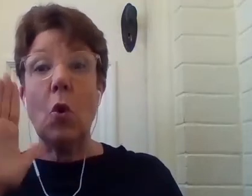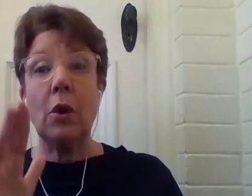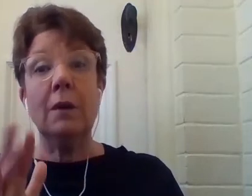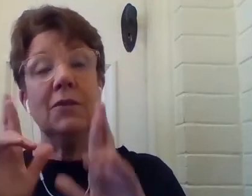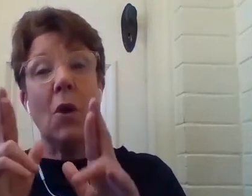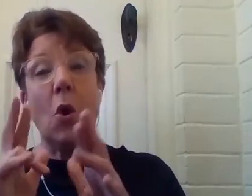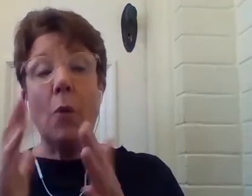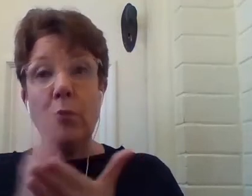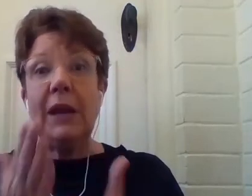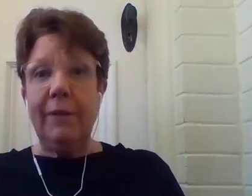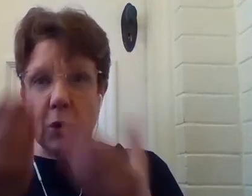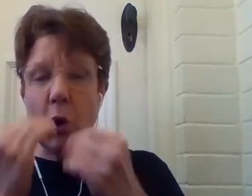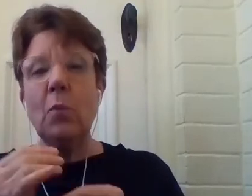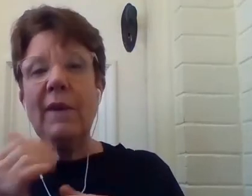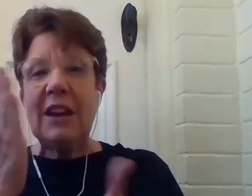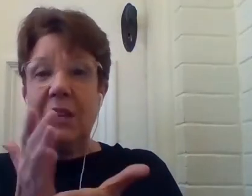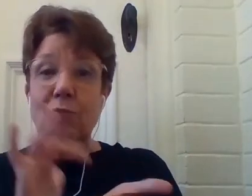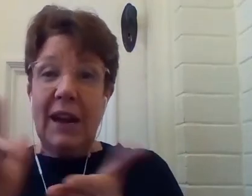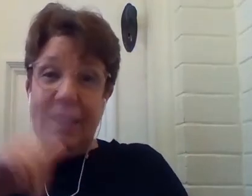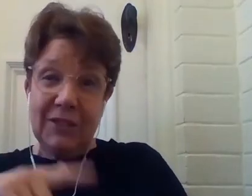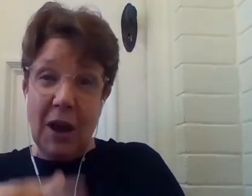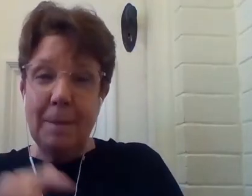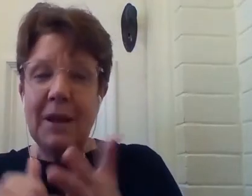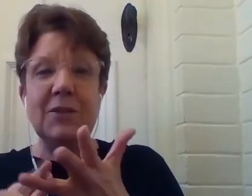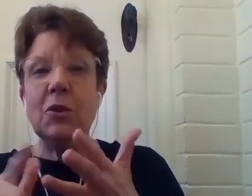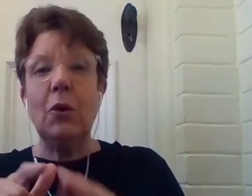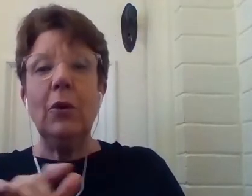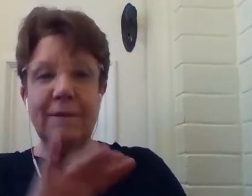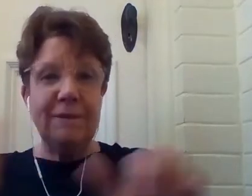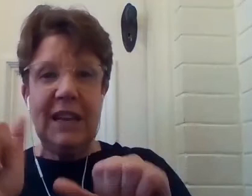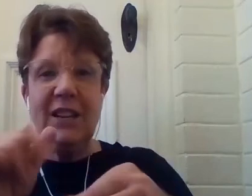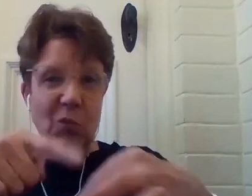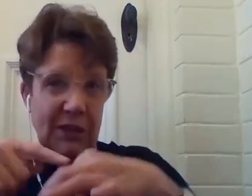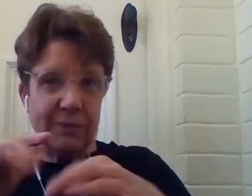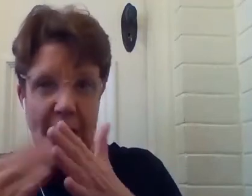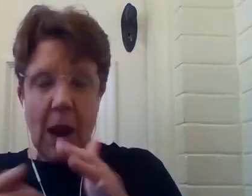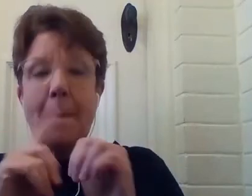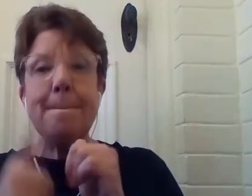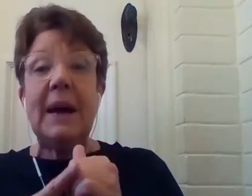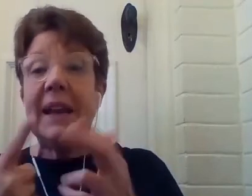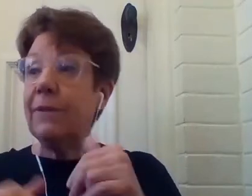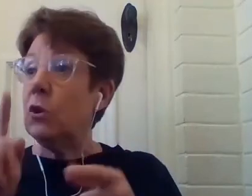We've run a little bit out of time now, sorry, so we won't take anymore questions. But if you do still have a burning question that you would